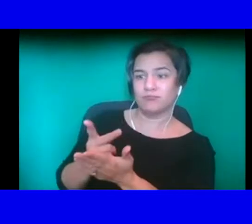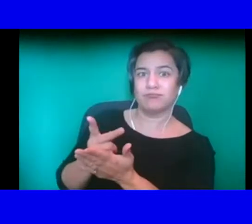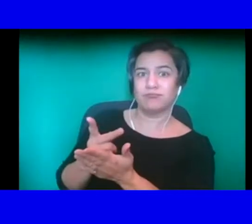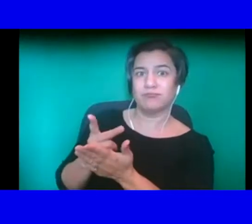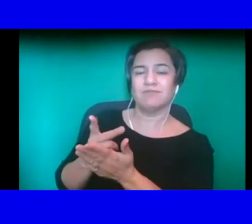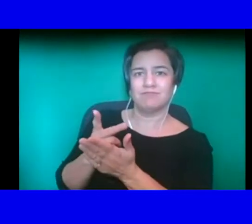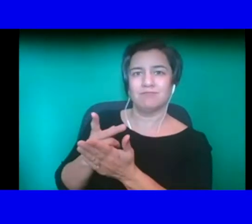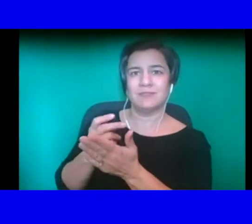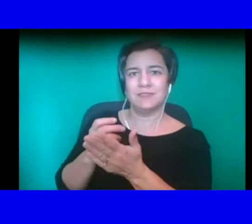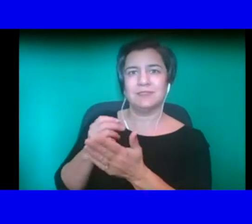who gets regional center services.